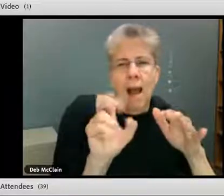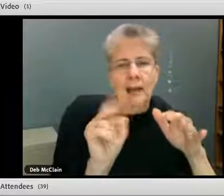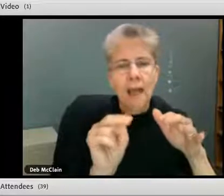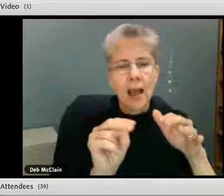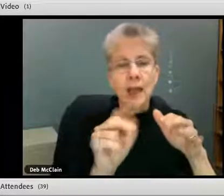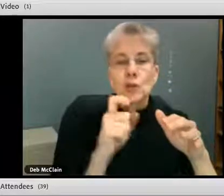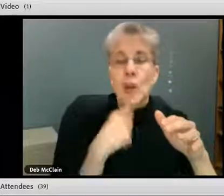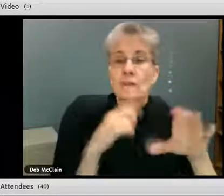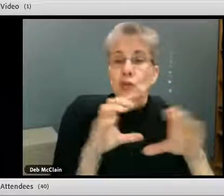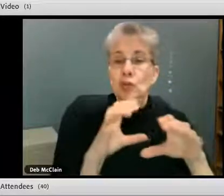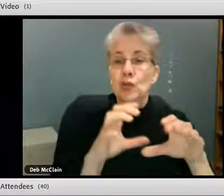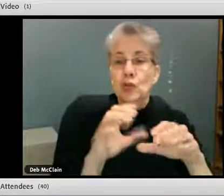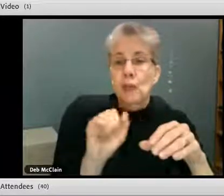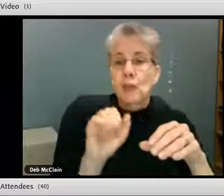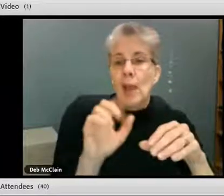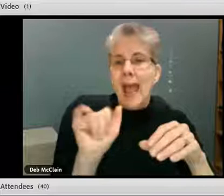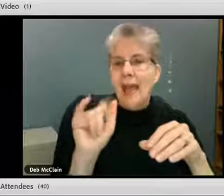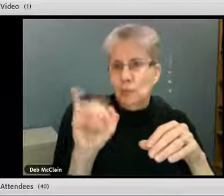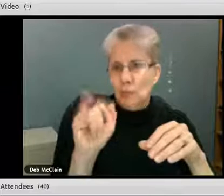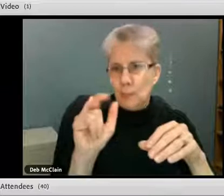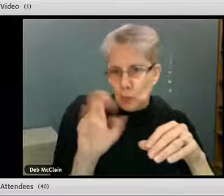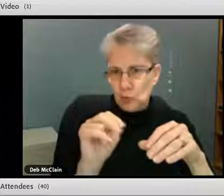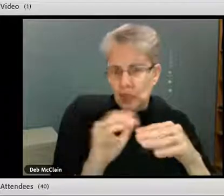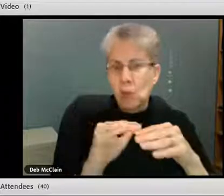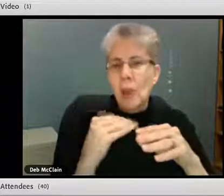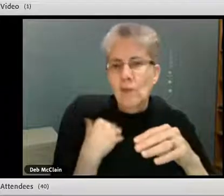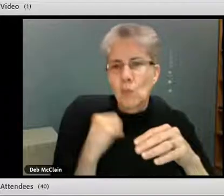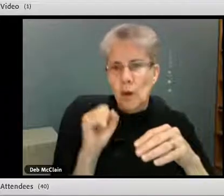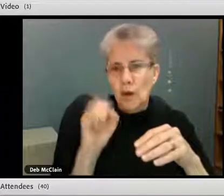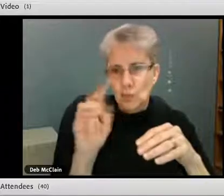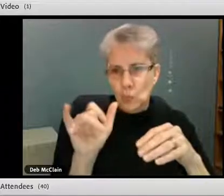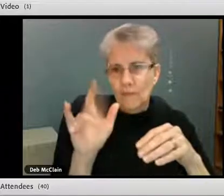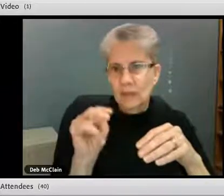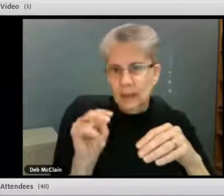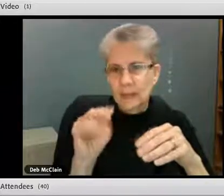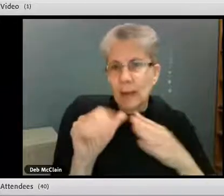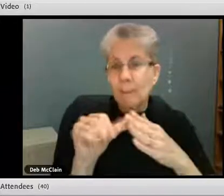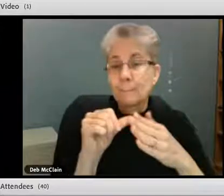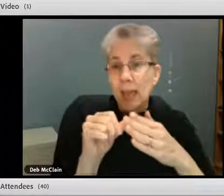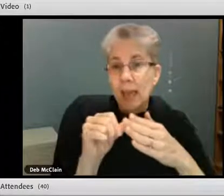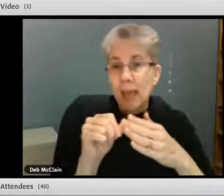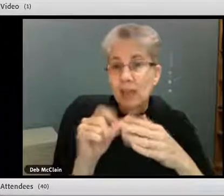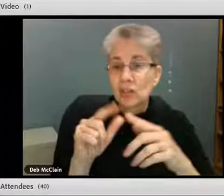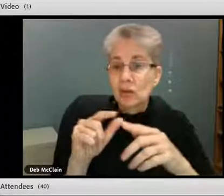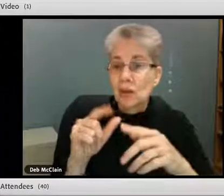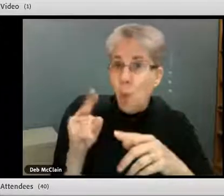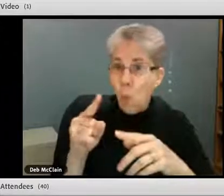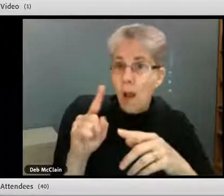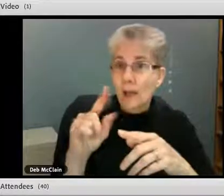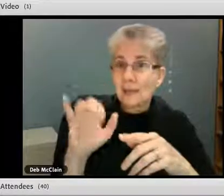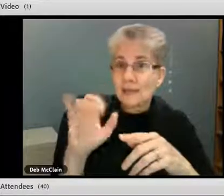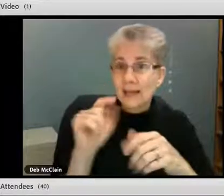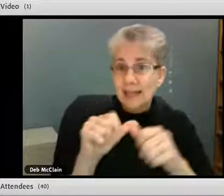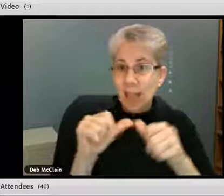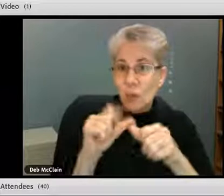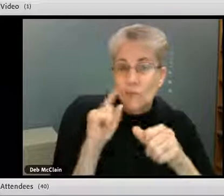We actually have one on SWFLN's page in the About Us section for it. If you buy their pro version, which is not expensive if you're gonna be doing it